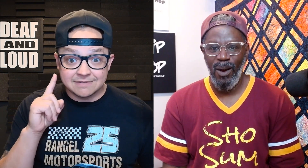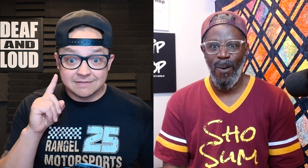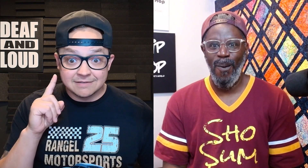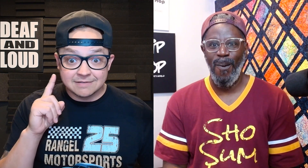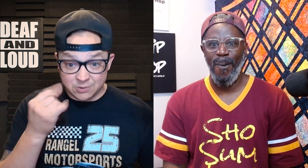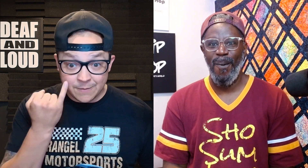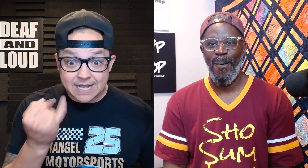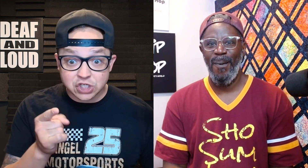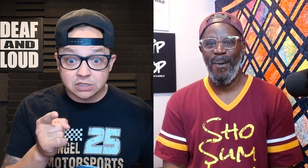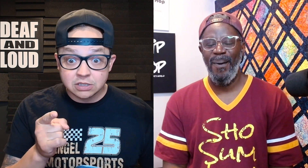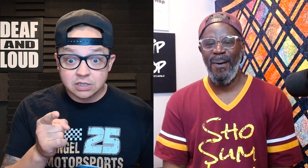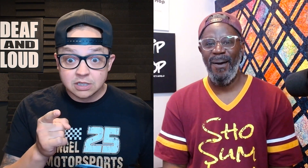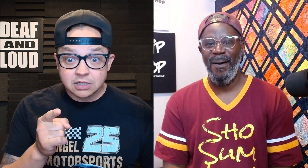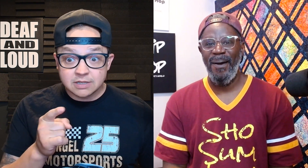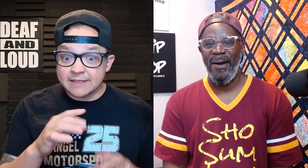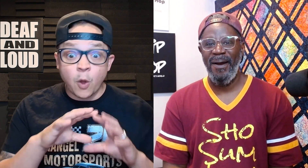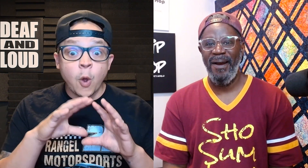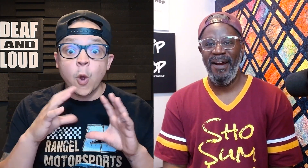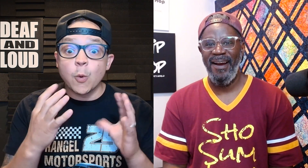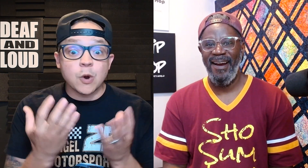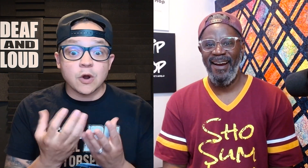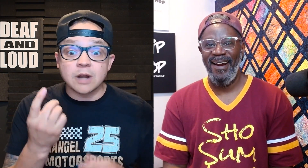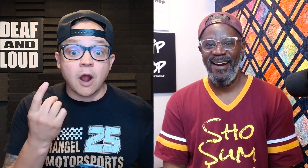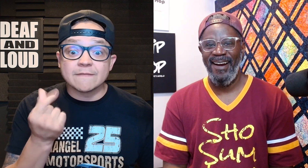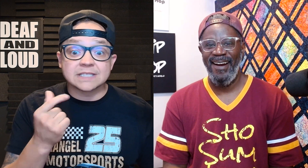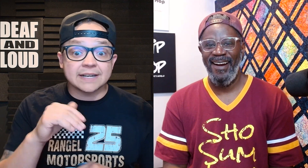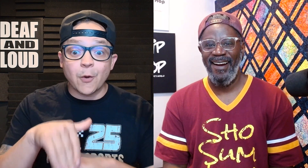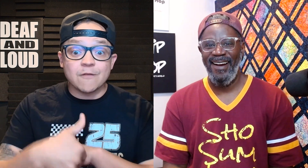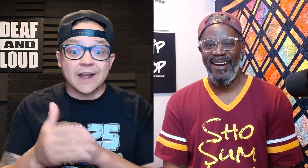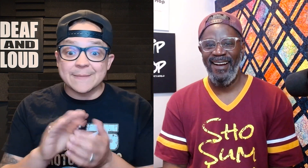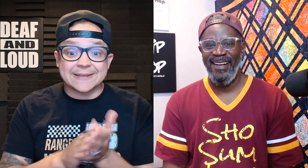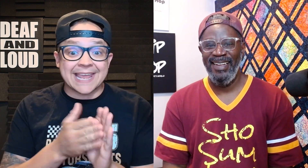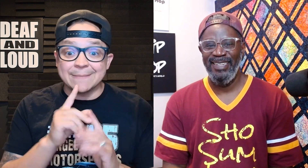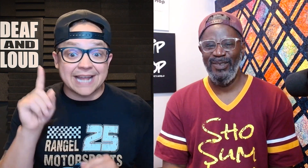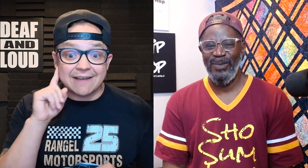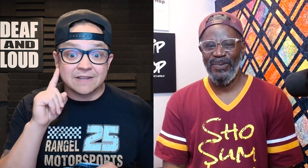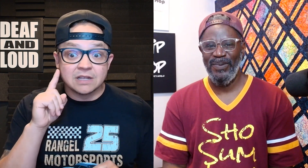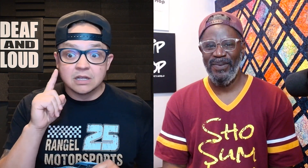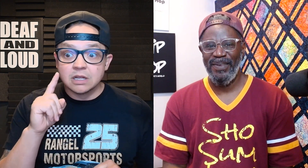Ohh... - Can you imagine, the whole world all of a sudden overnight became Deaf?